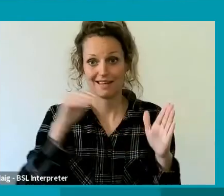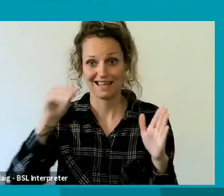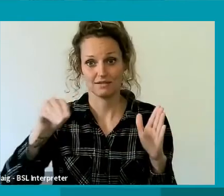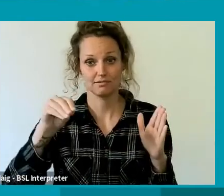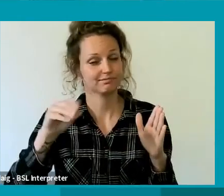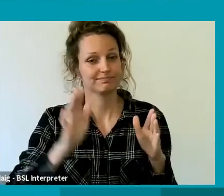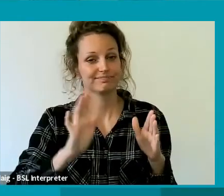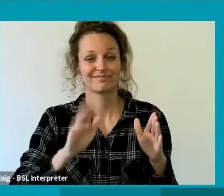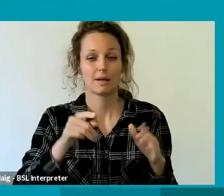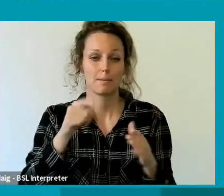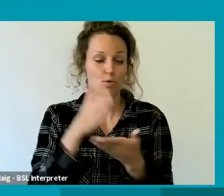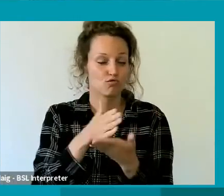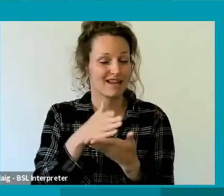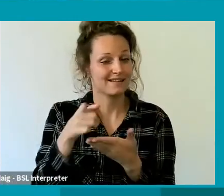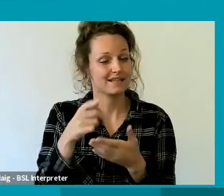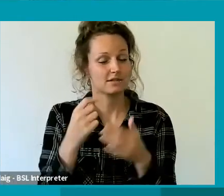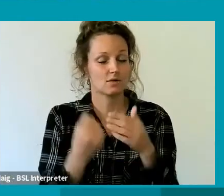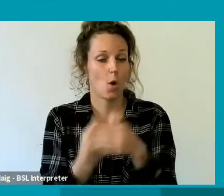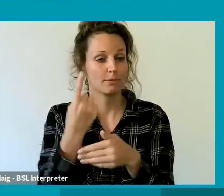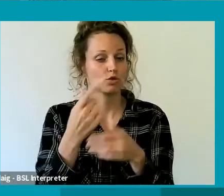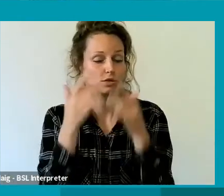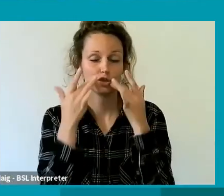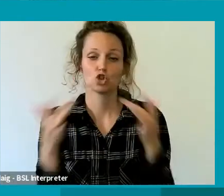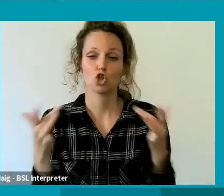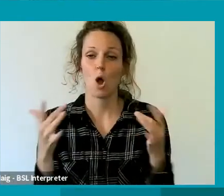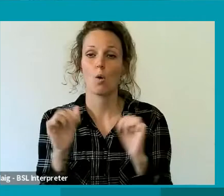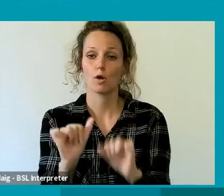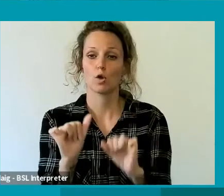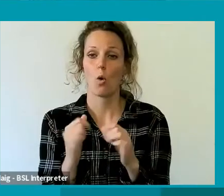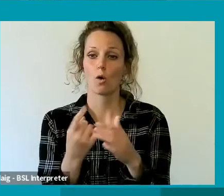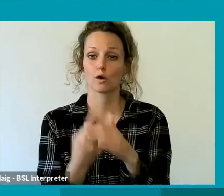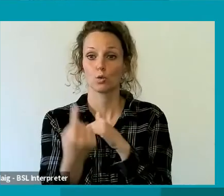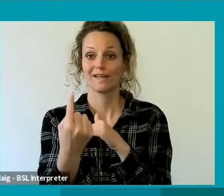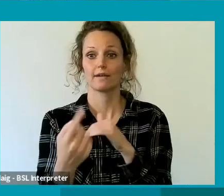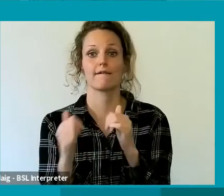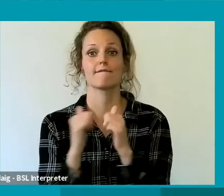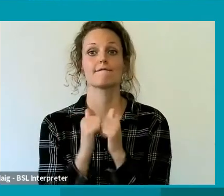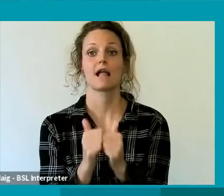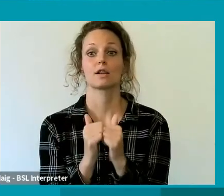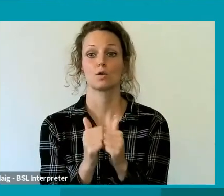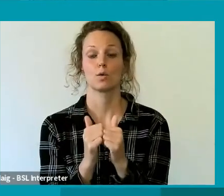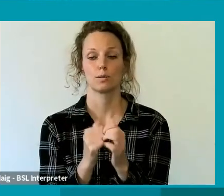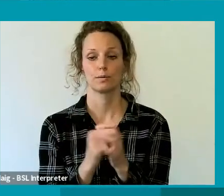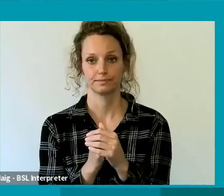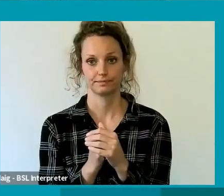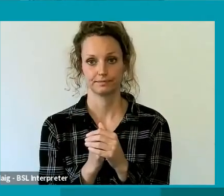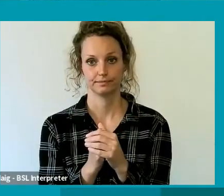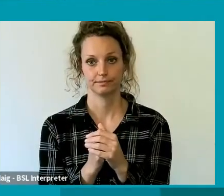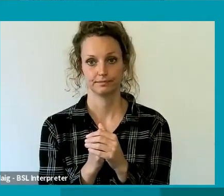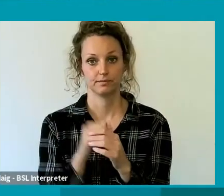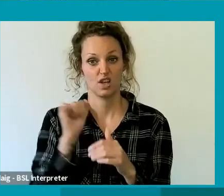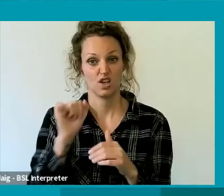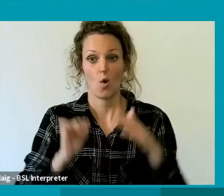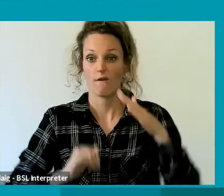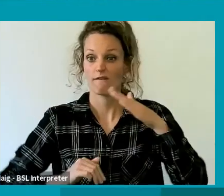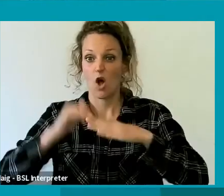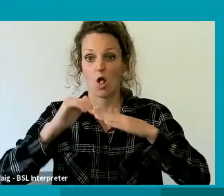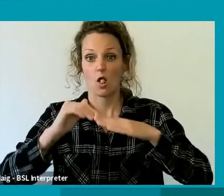Now this is your opportunity to really show your value and you can show your complete personality. He can make it a little, you know, professional,